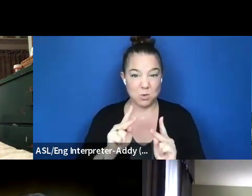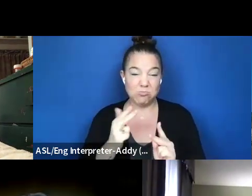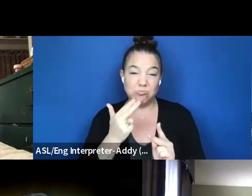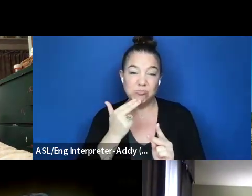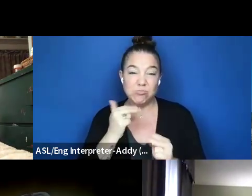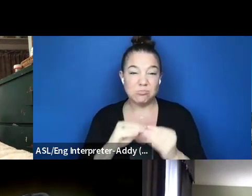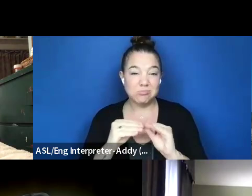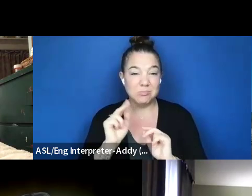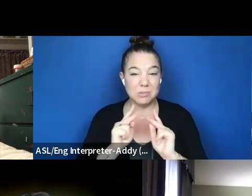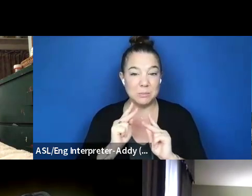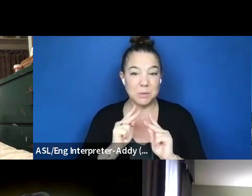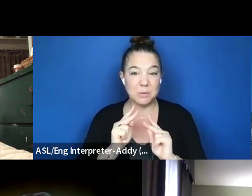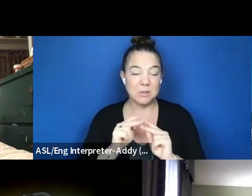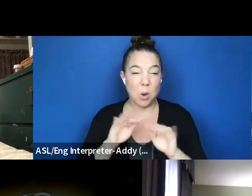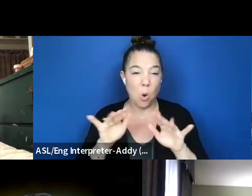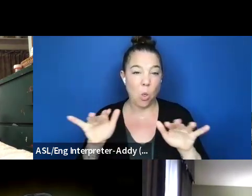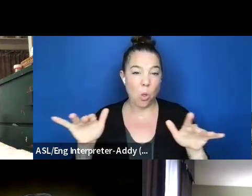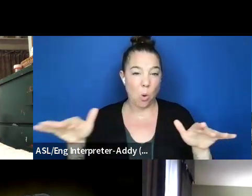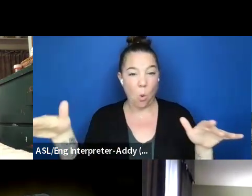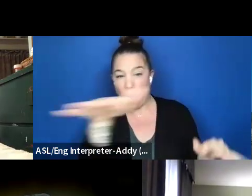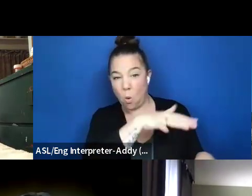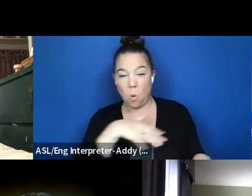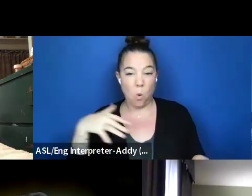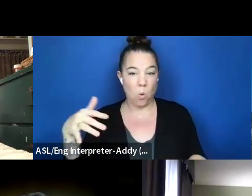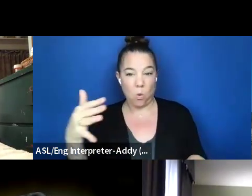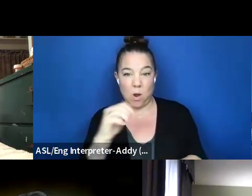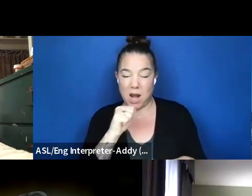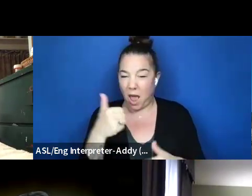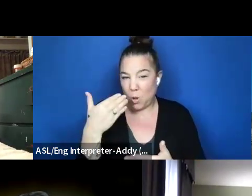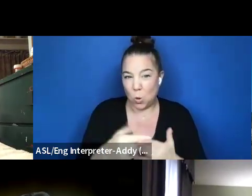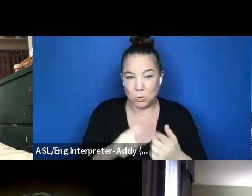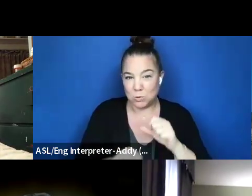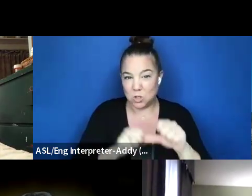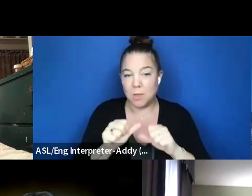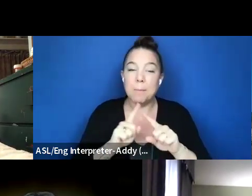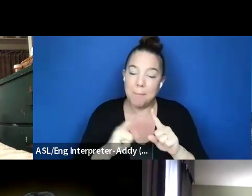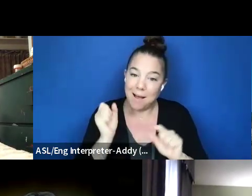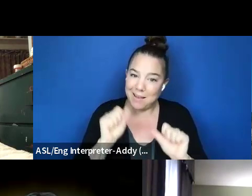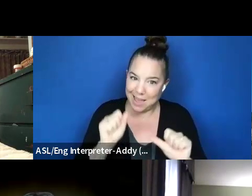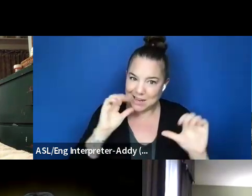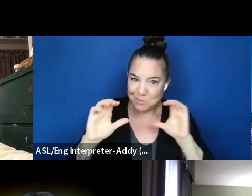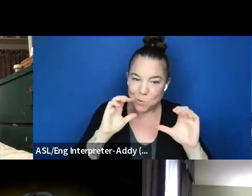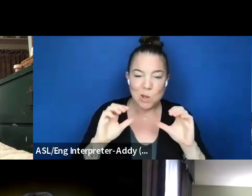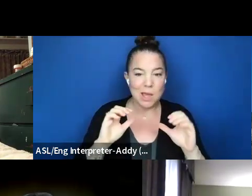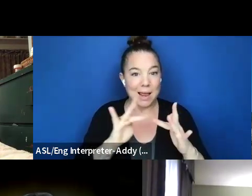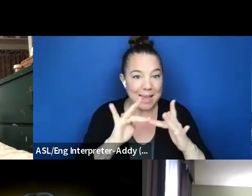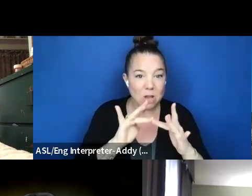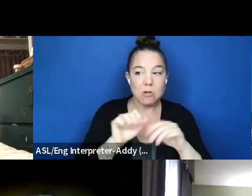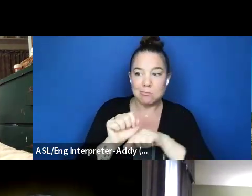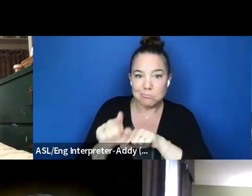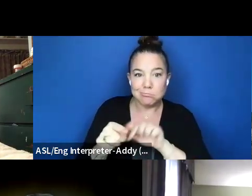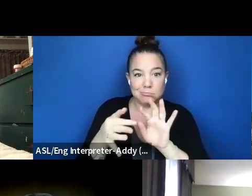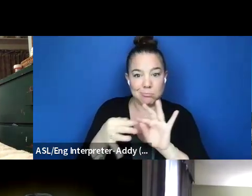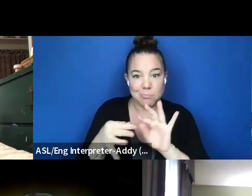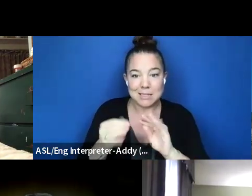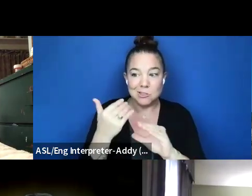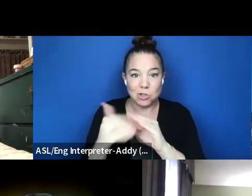Don Posh: So everybody's really spread out. But we have communication. We have the Internet, we have ways of getting in touch with people. We have our consumer lists.